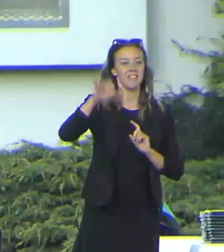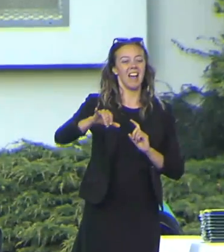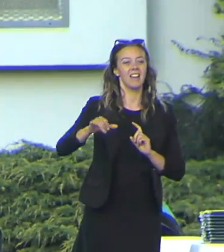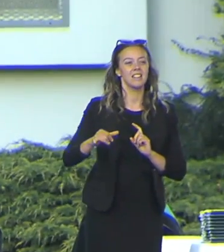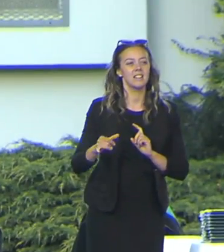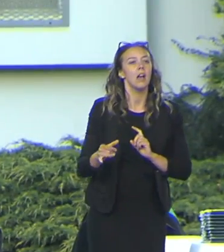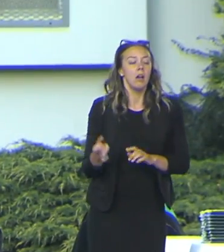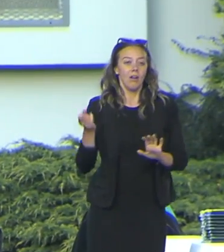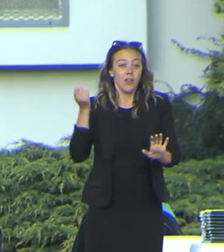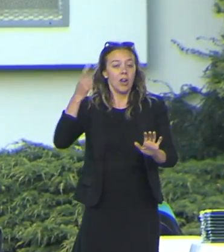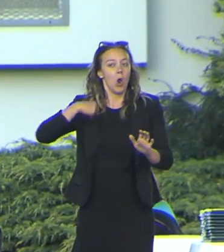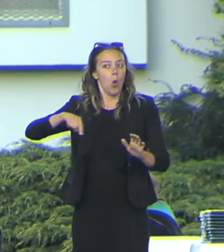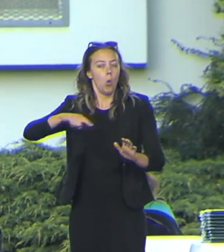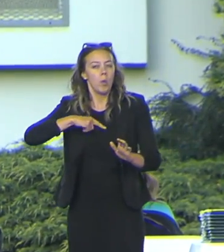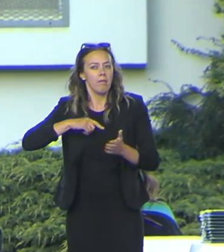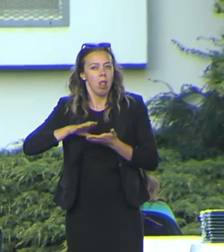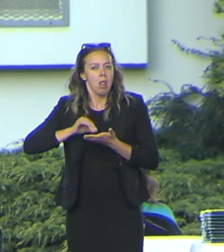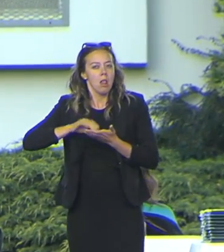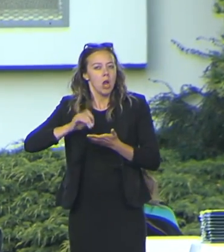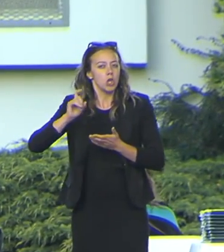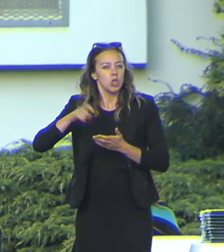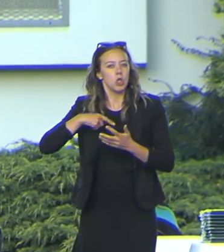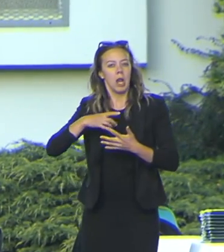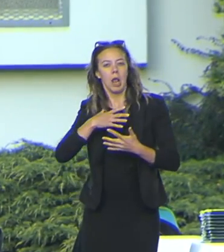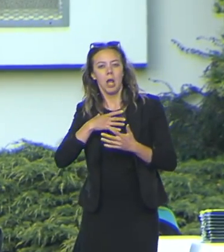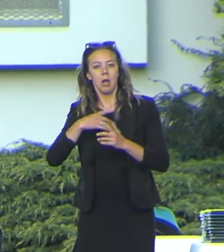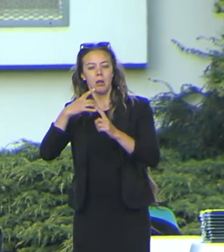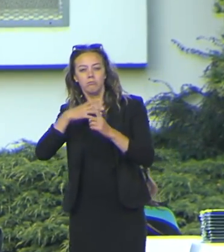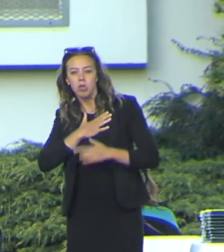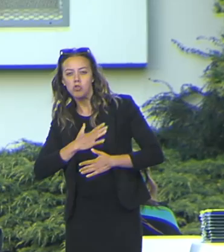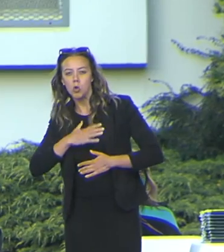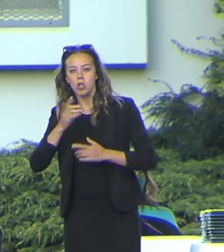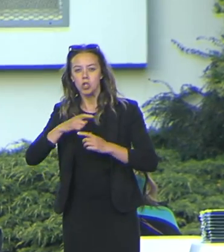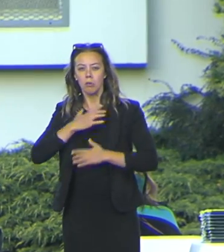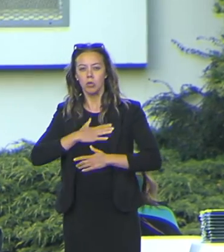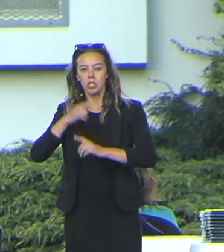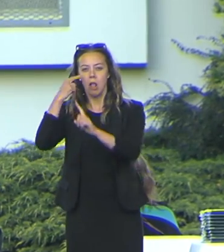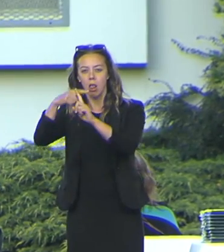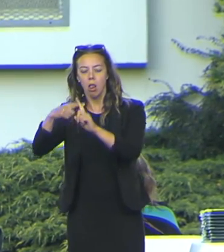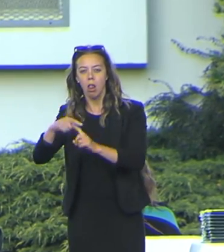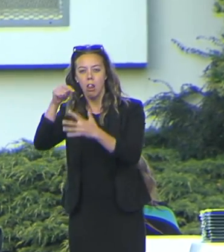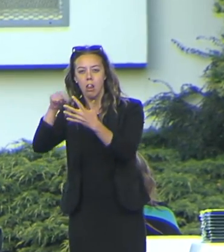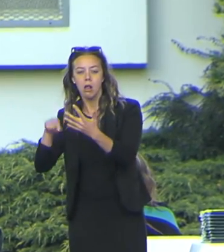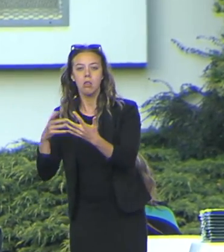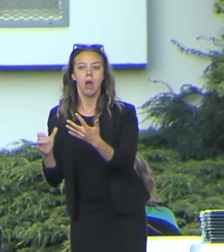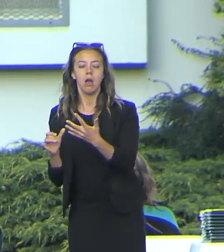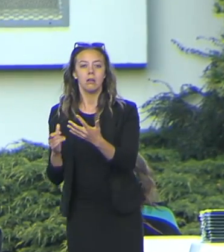and appreciate the beauty often without considering the beauty of the caterpillar.